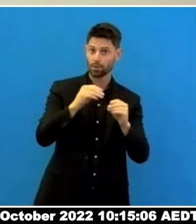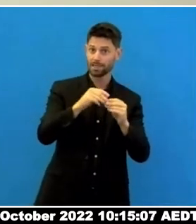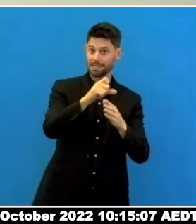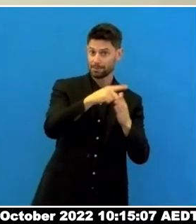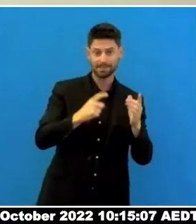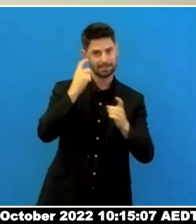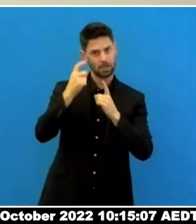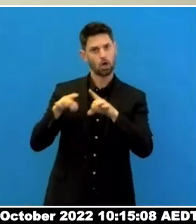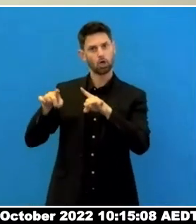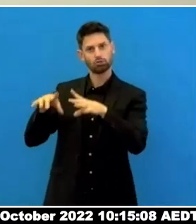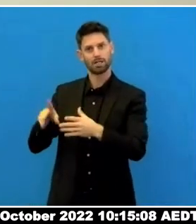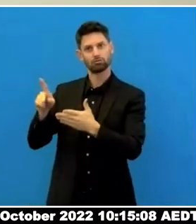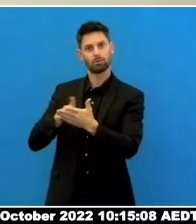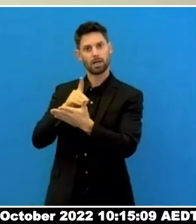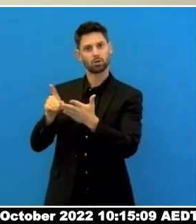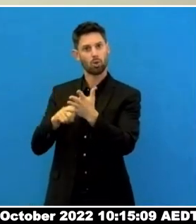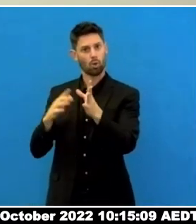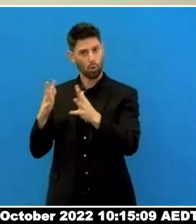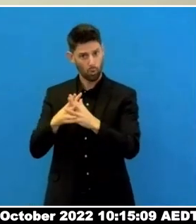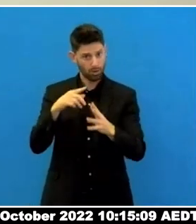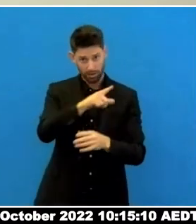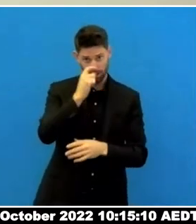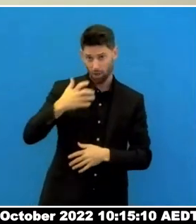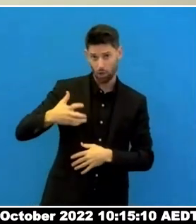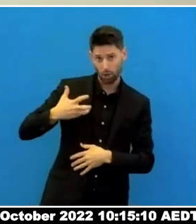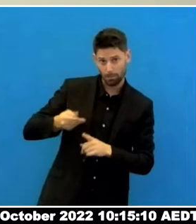to make complaints and seek remedies from the Human Rights Commissions,